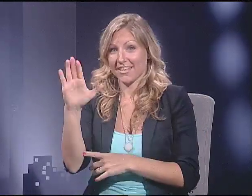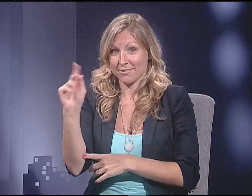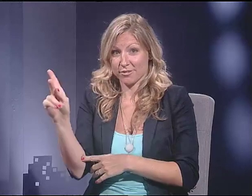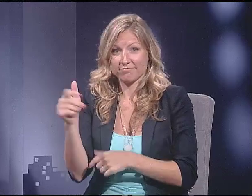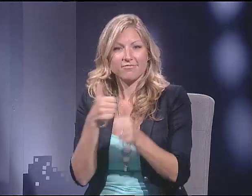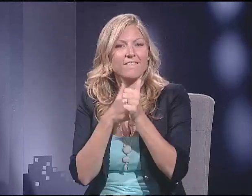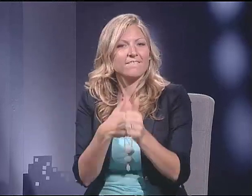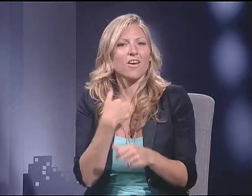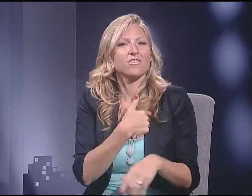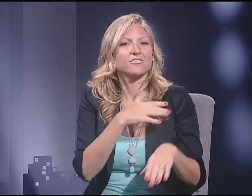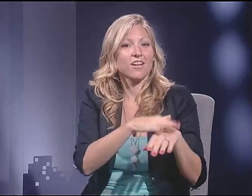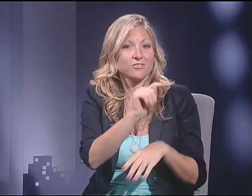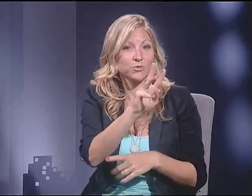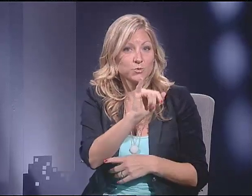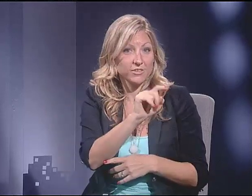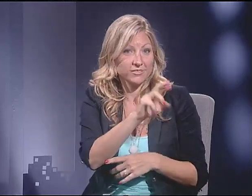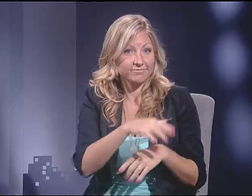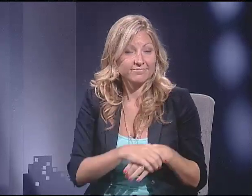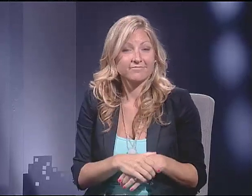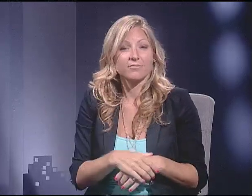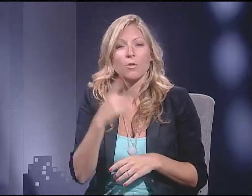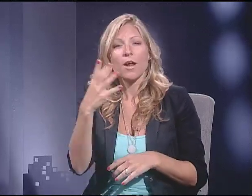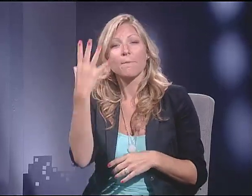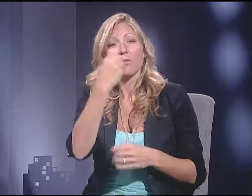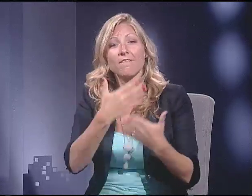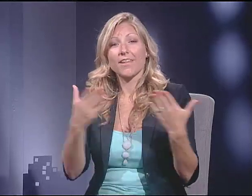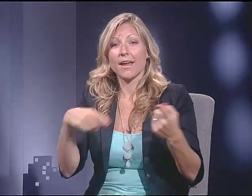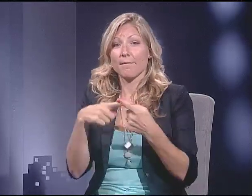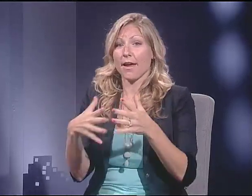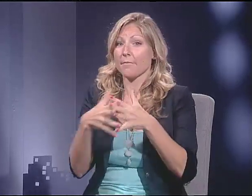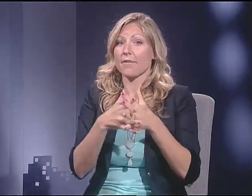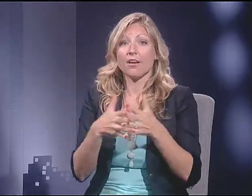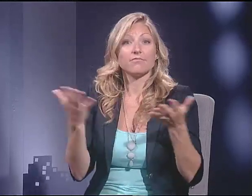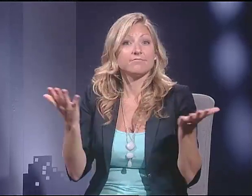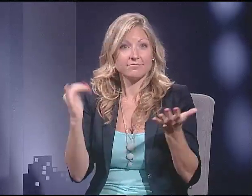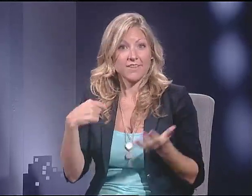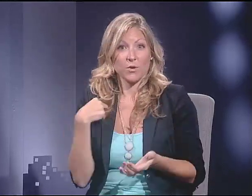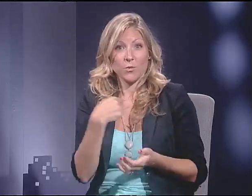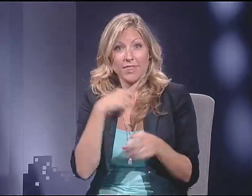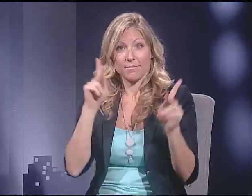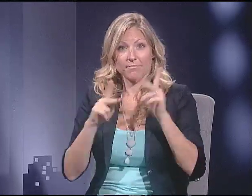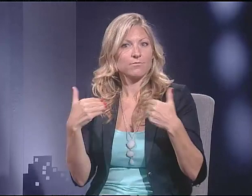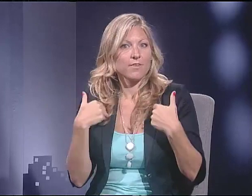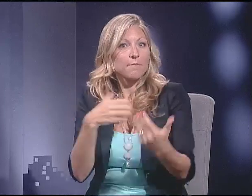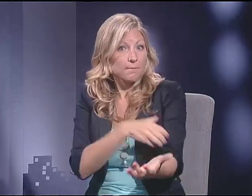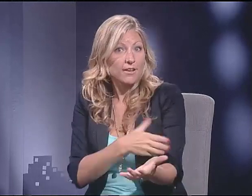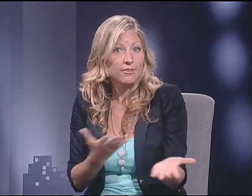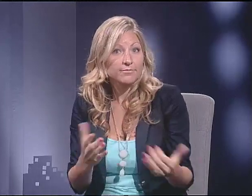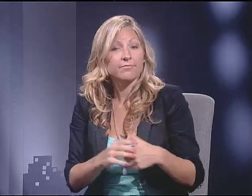Like us on Facebook. Follow us on Twitter. One beautiful thing about America is that we,